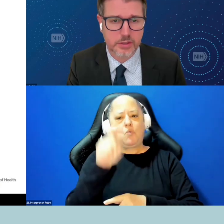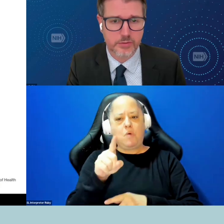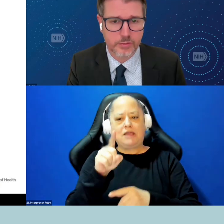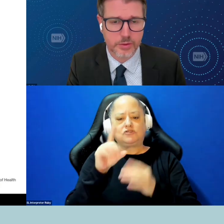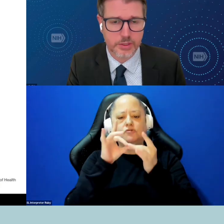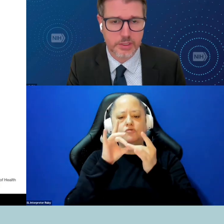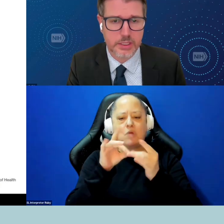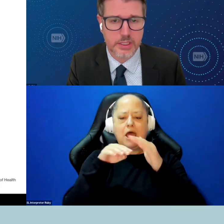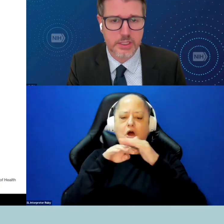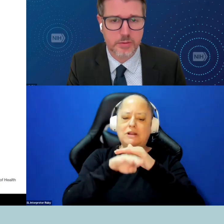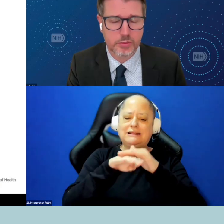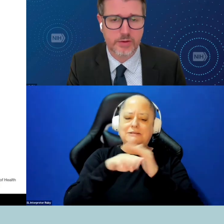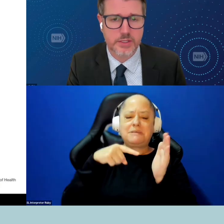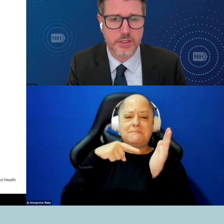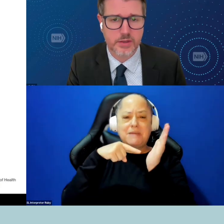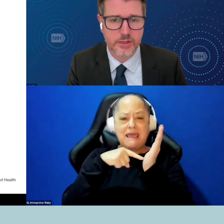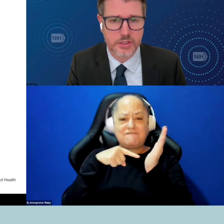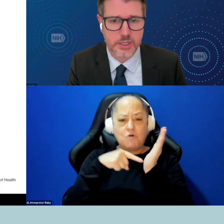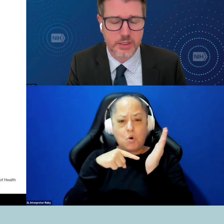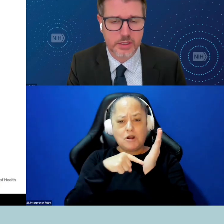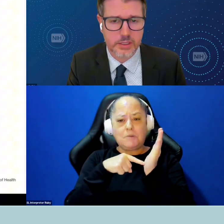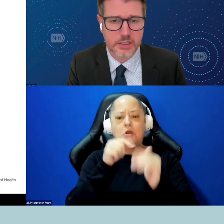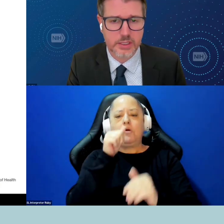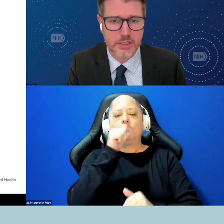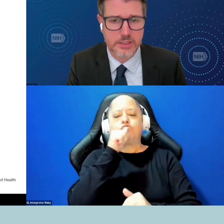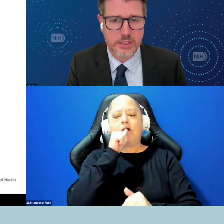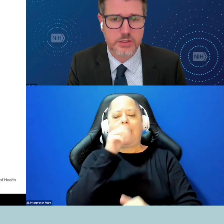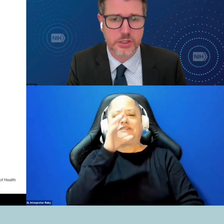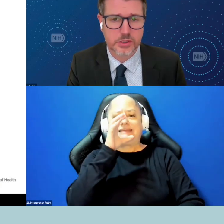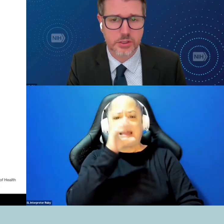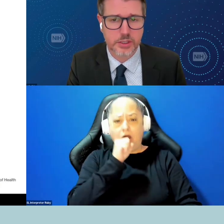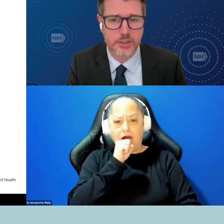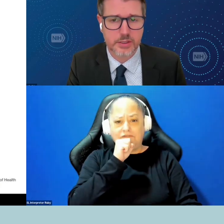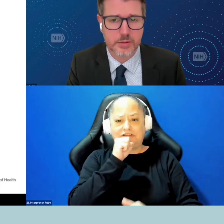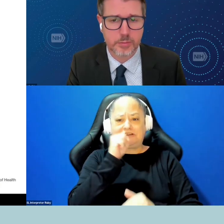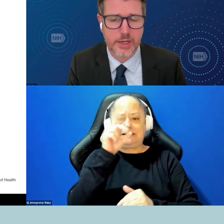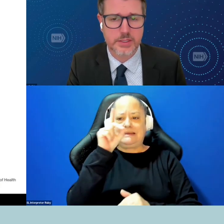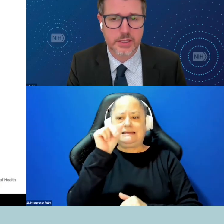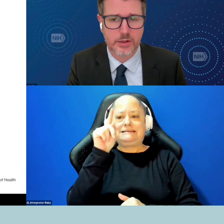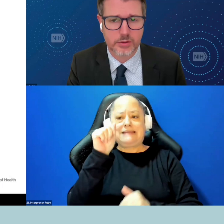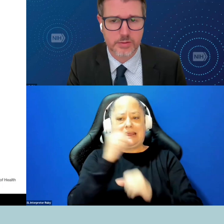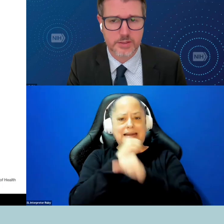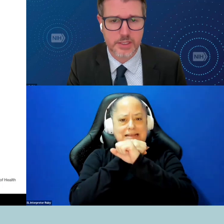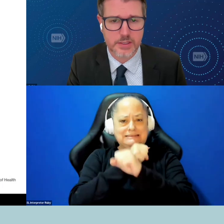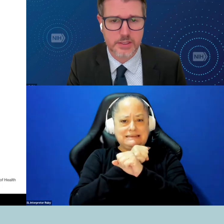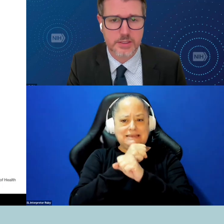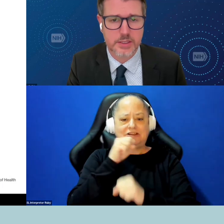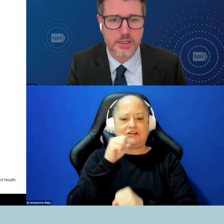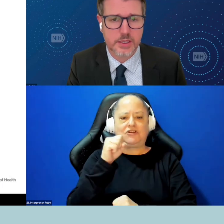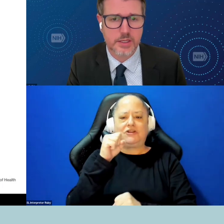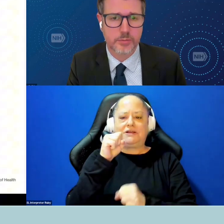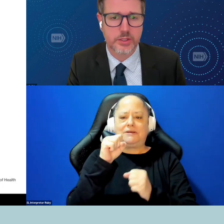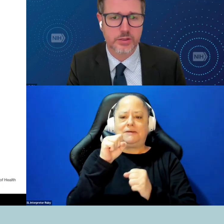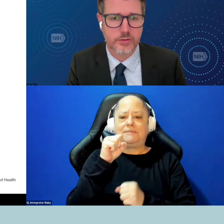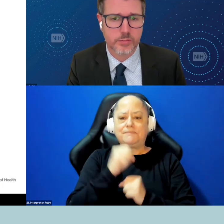and affordability, privacy and confidentiality, data security, bias in algorithms and data sets, and the potential